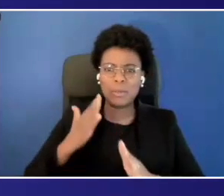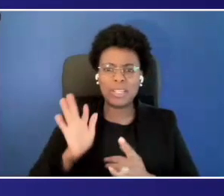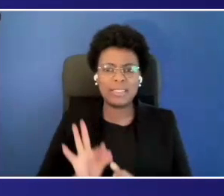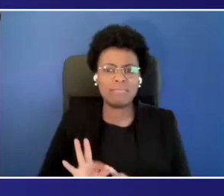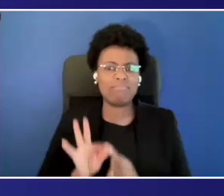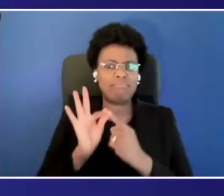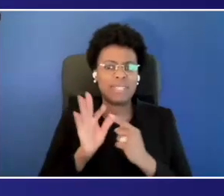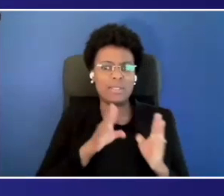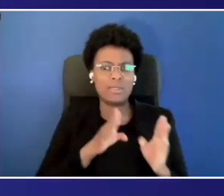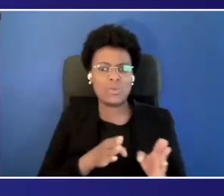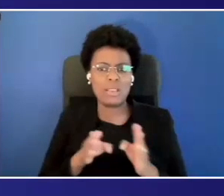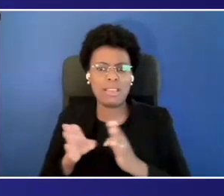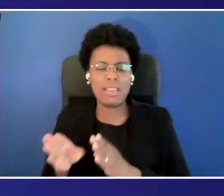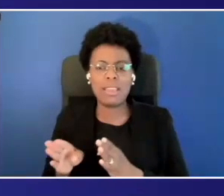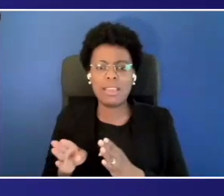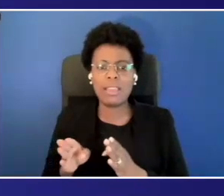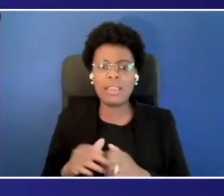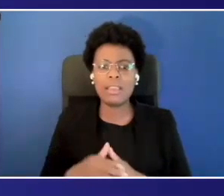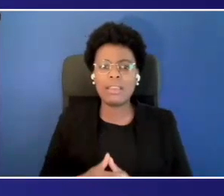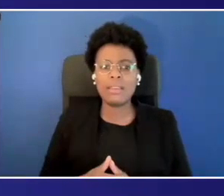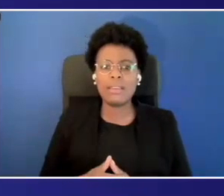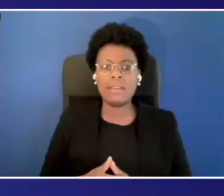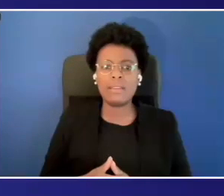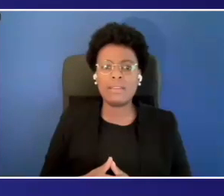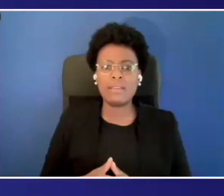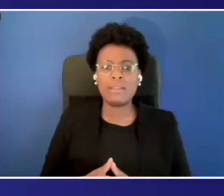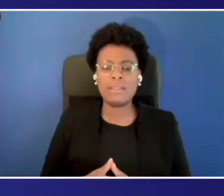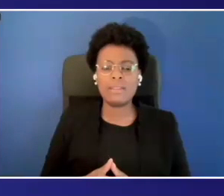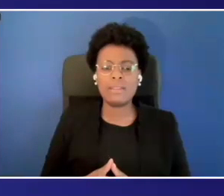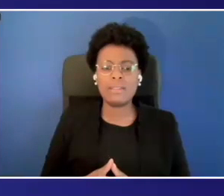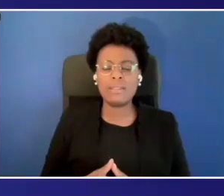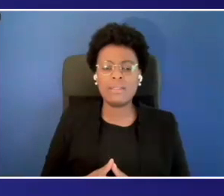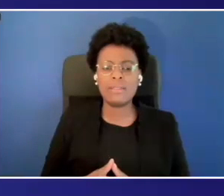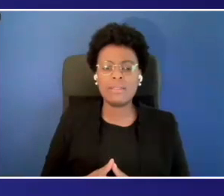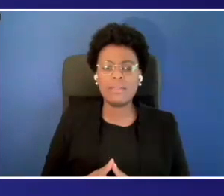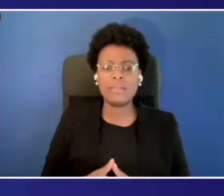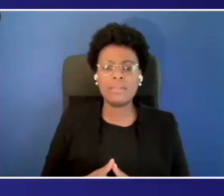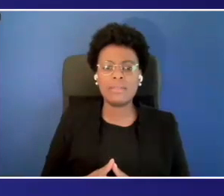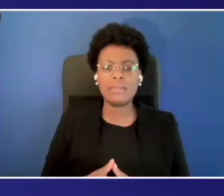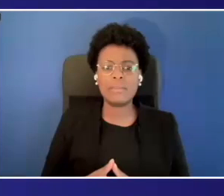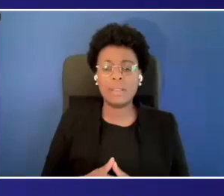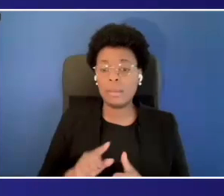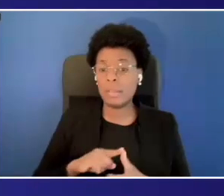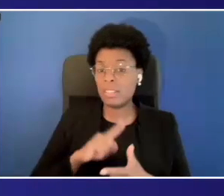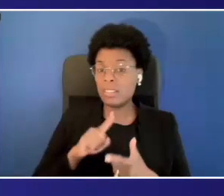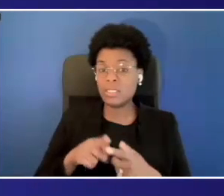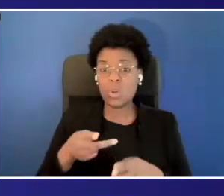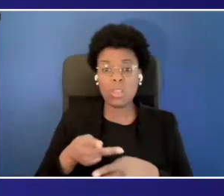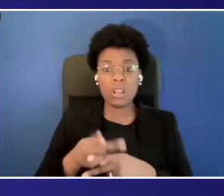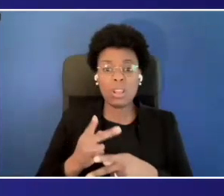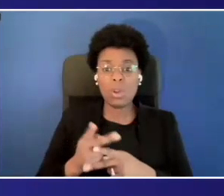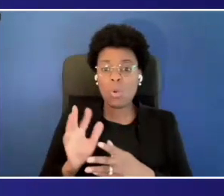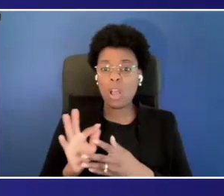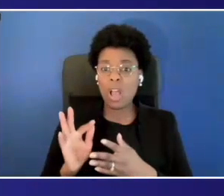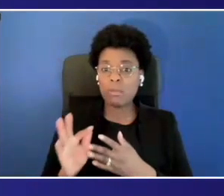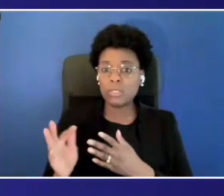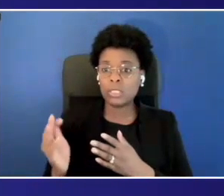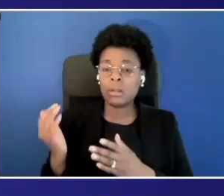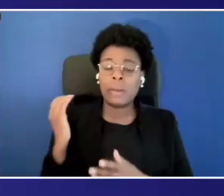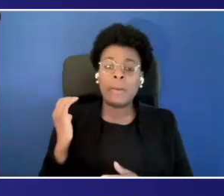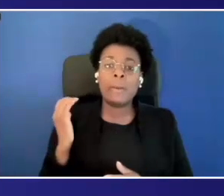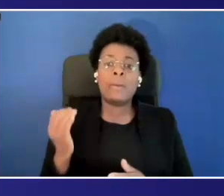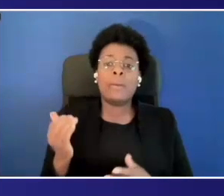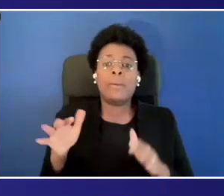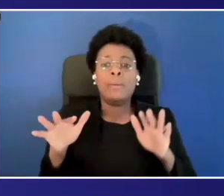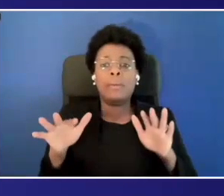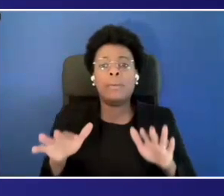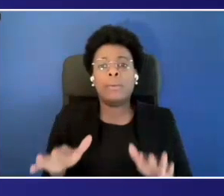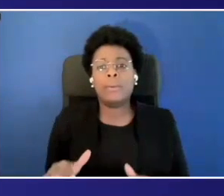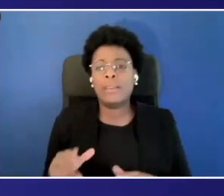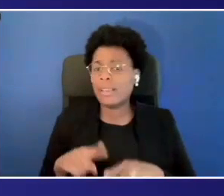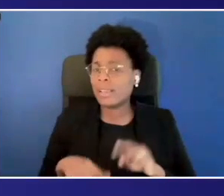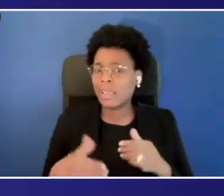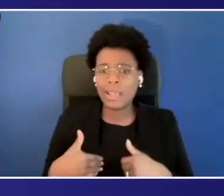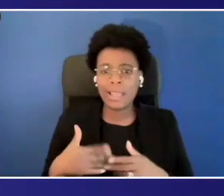But also acknowledge until this. Loan option is taken off of our facts. That I can't have my American dream of buying a home.